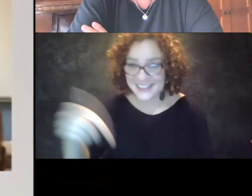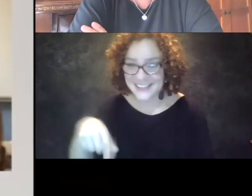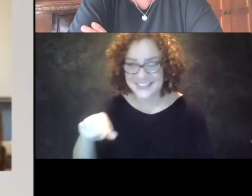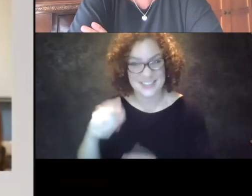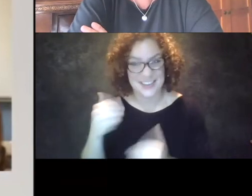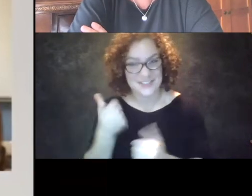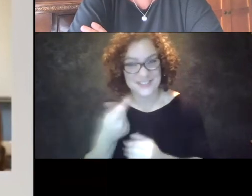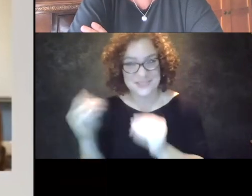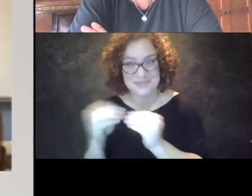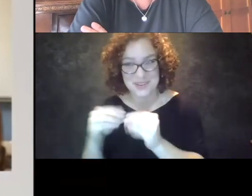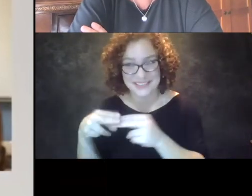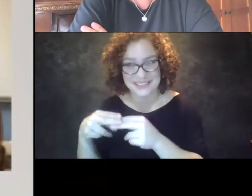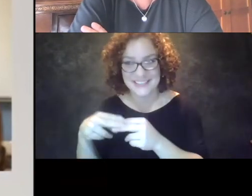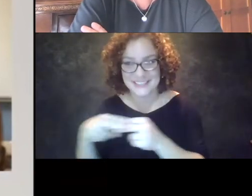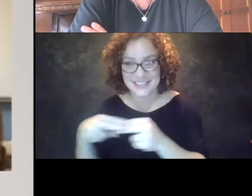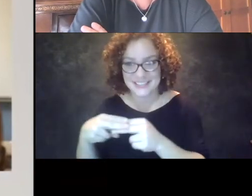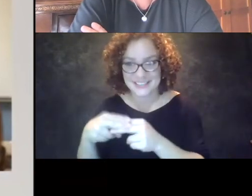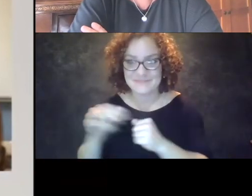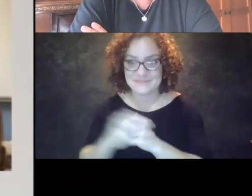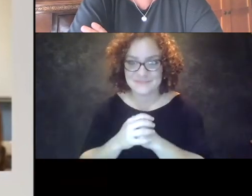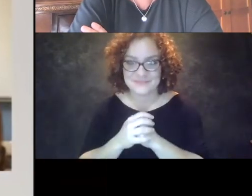to keep moving. Kayla?